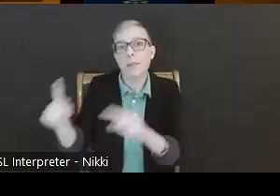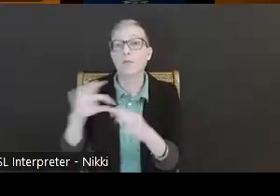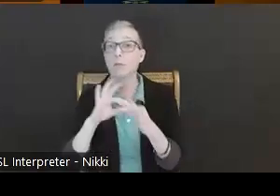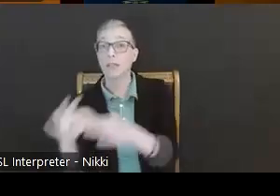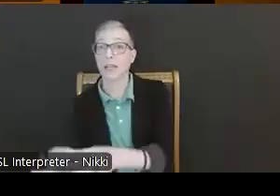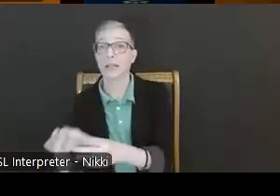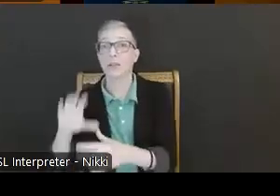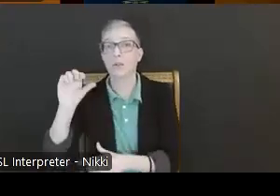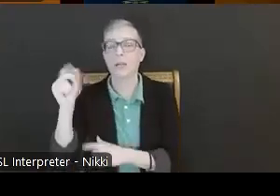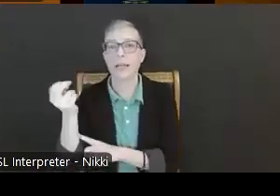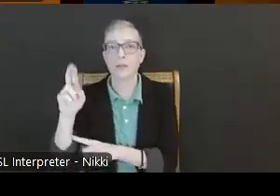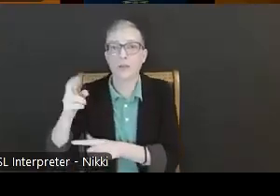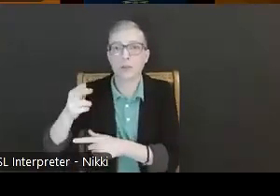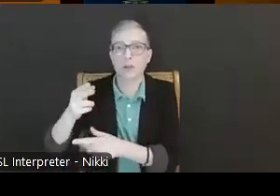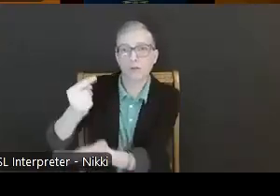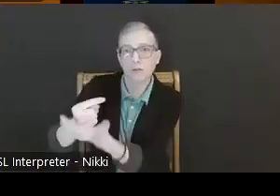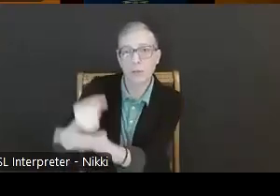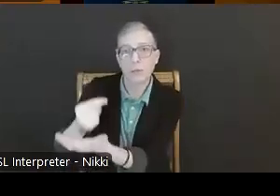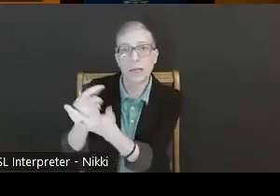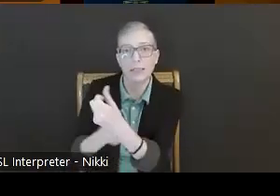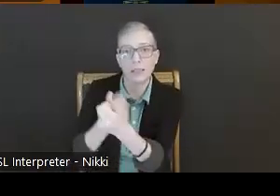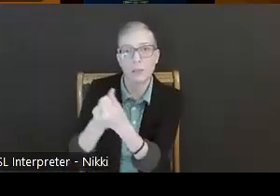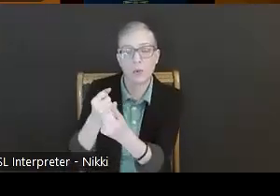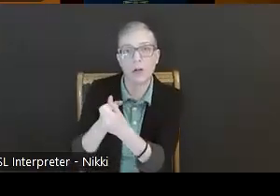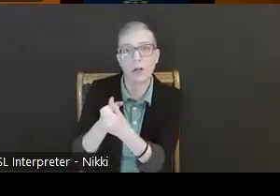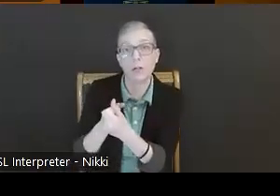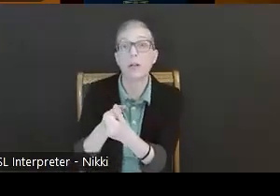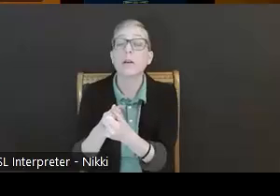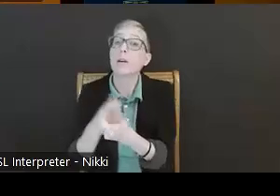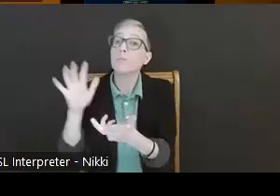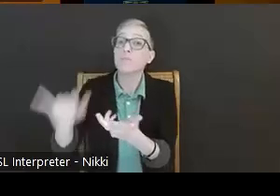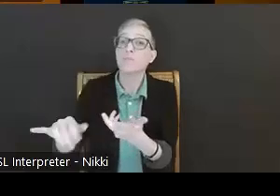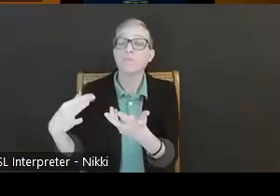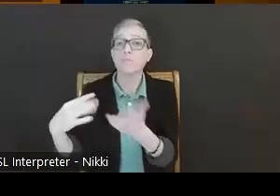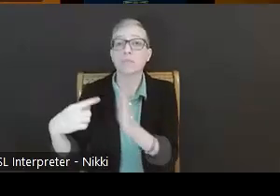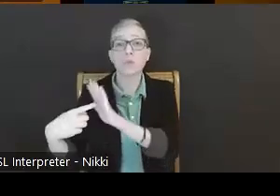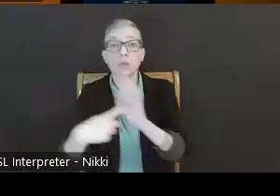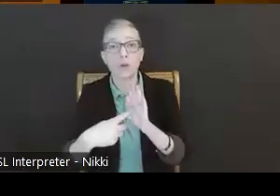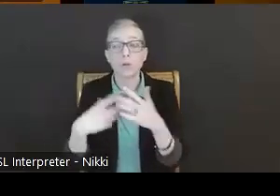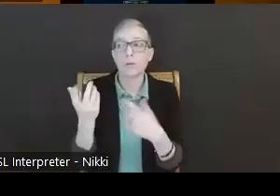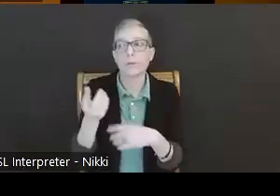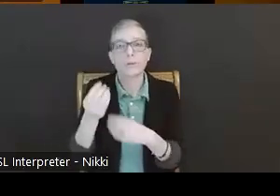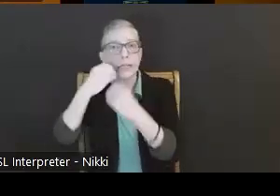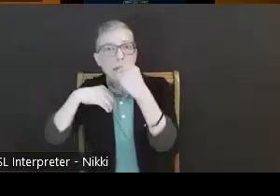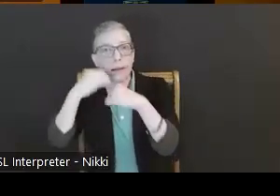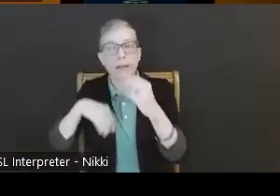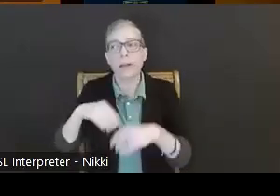exercise training um diet nutrition and mental health as a way to work with the diet together